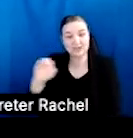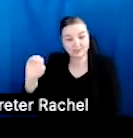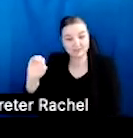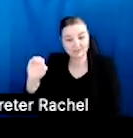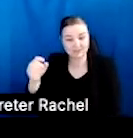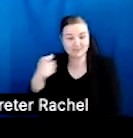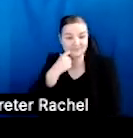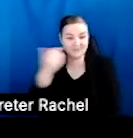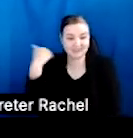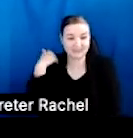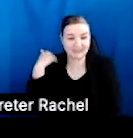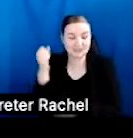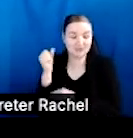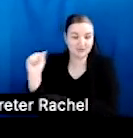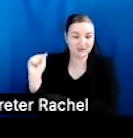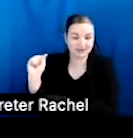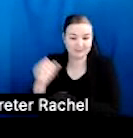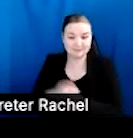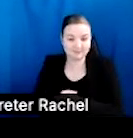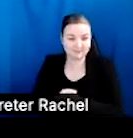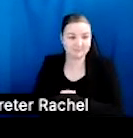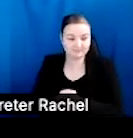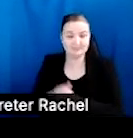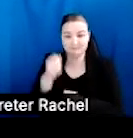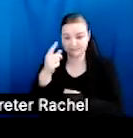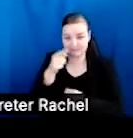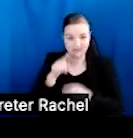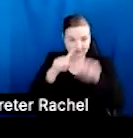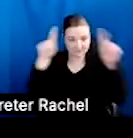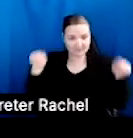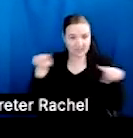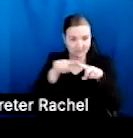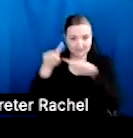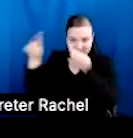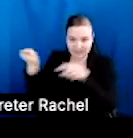at Sotheby's who were unionized with the teamsters picketed in 2011 in response to a lockout by the